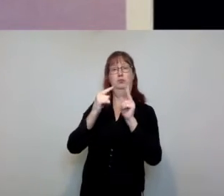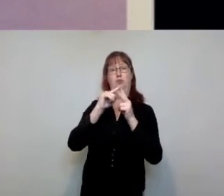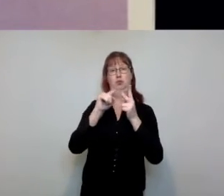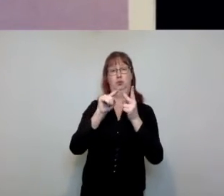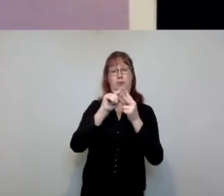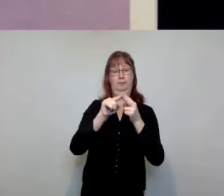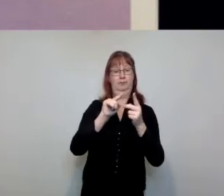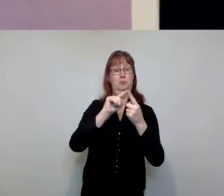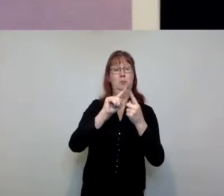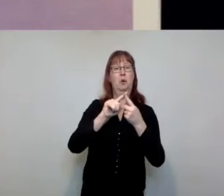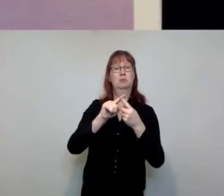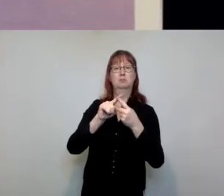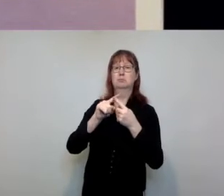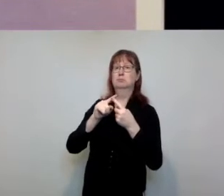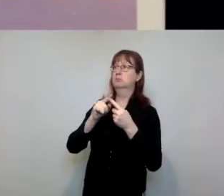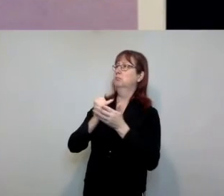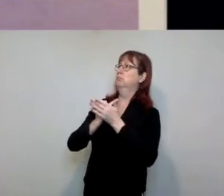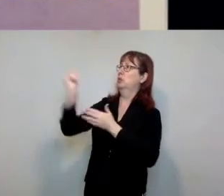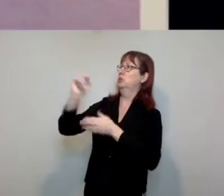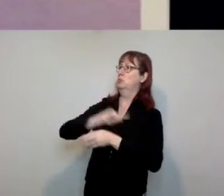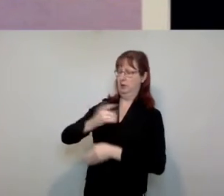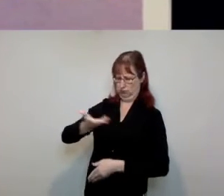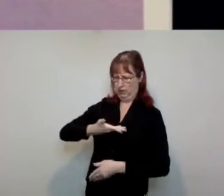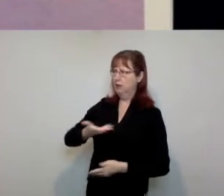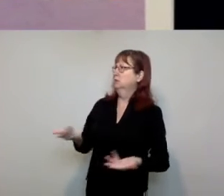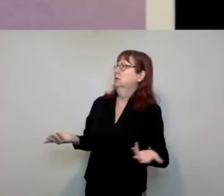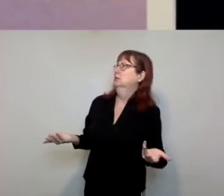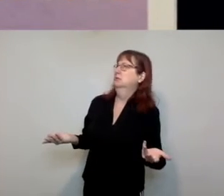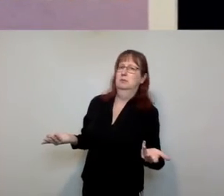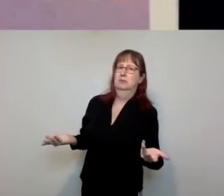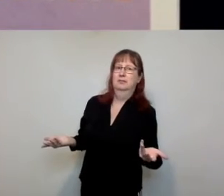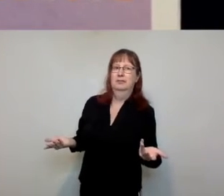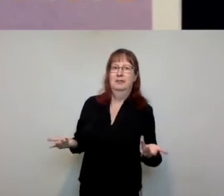come together in large numbers to protest about our lack of rights